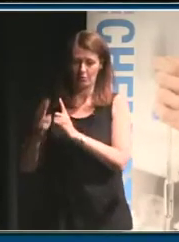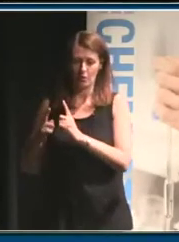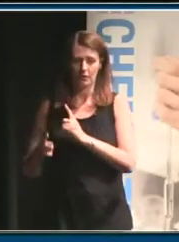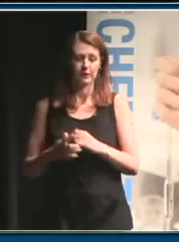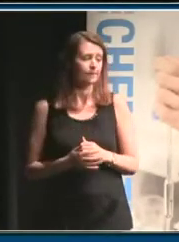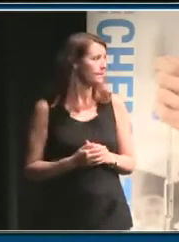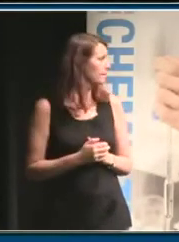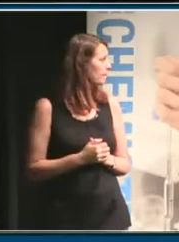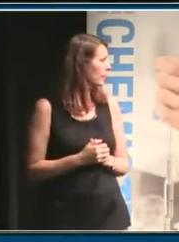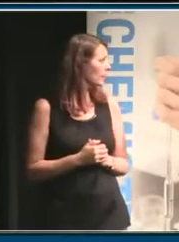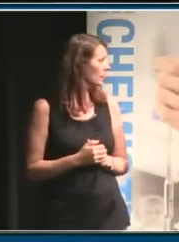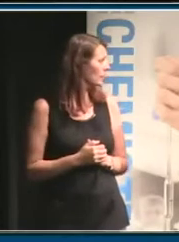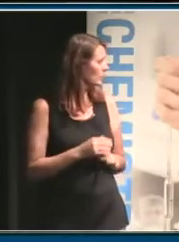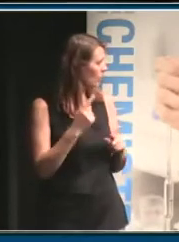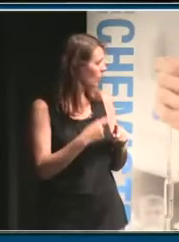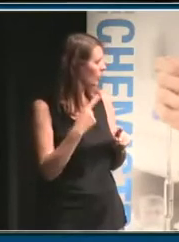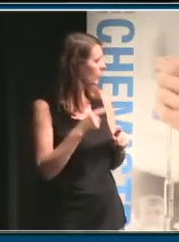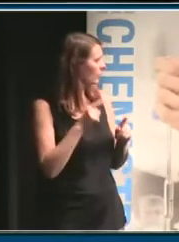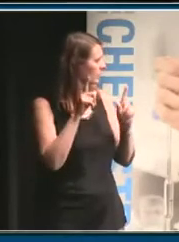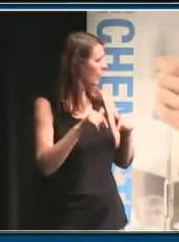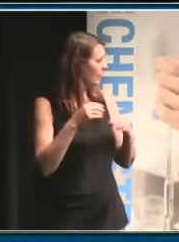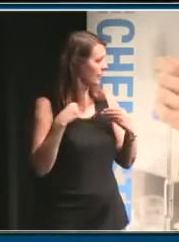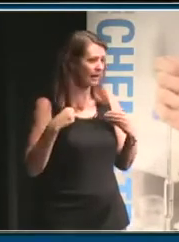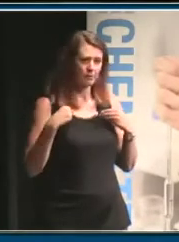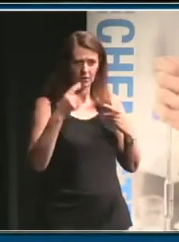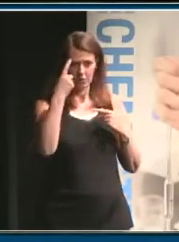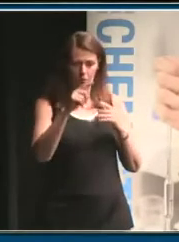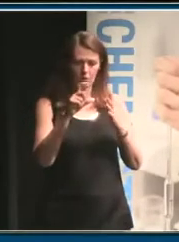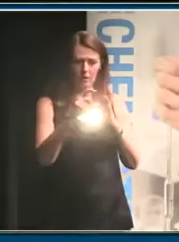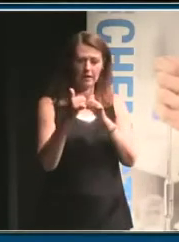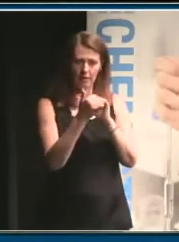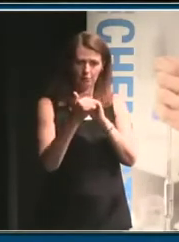and we would so quick we started the company called Collaborative Aggregates I wanted to call